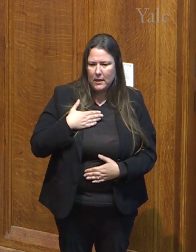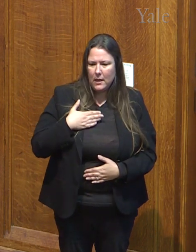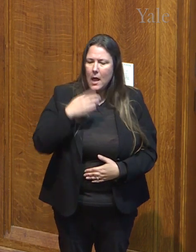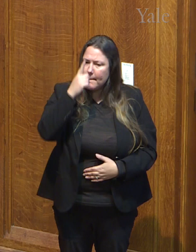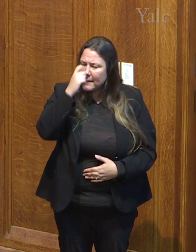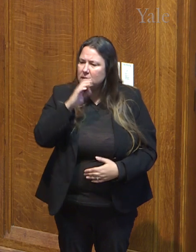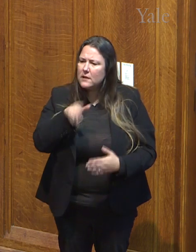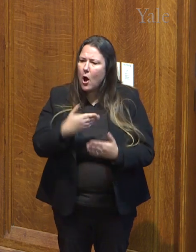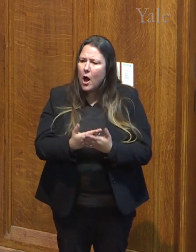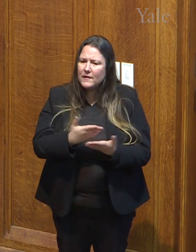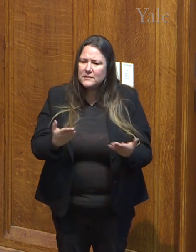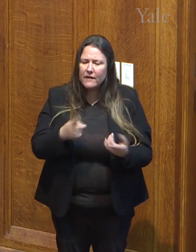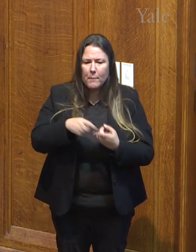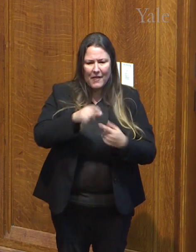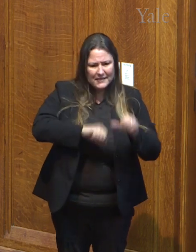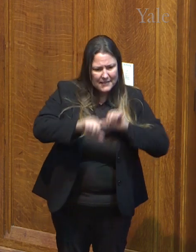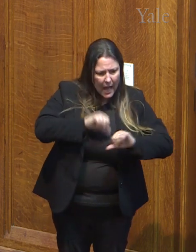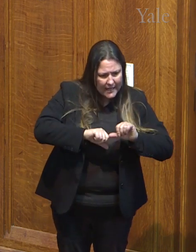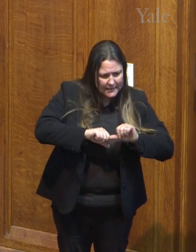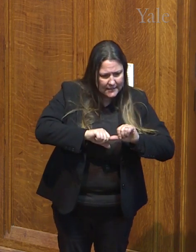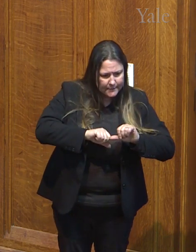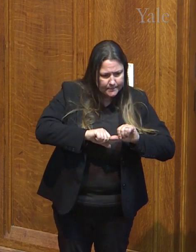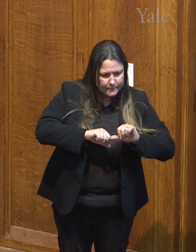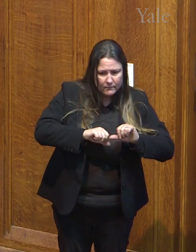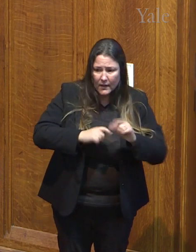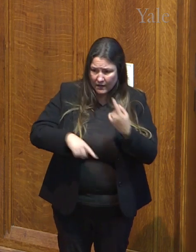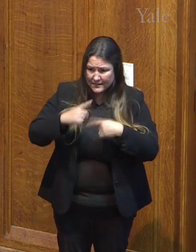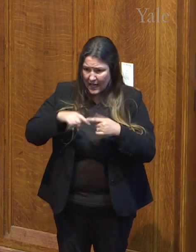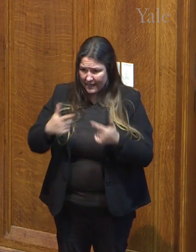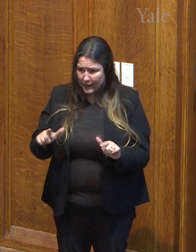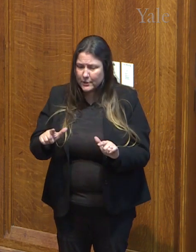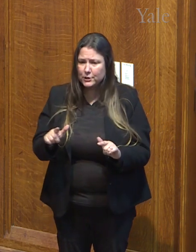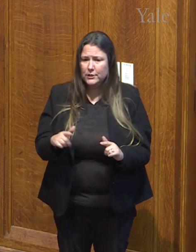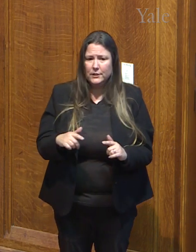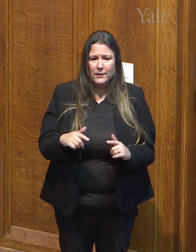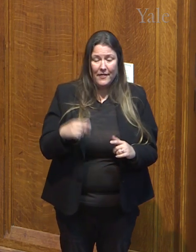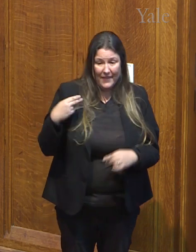about the science of sign and the history had been omitted